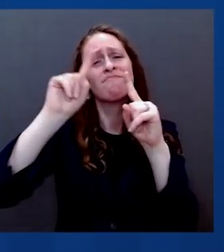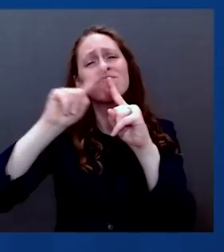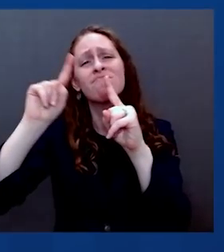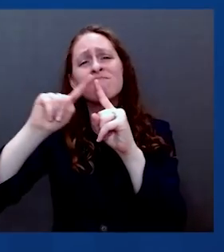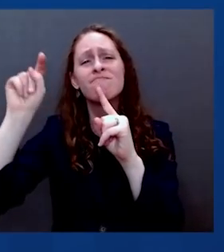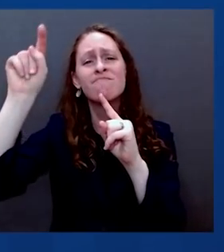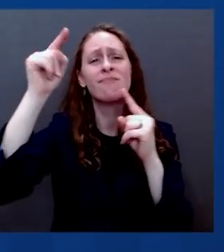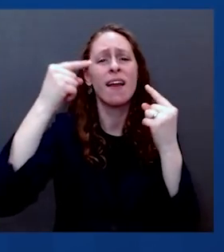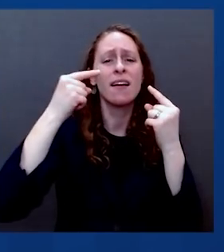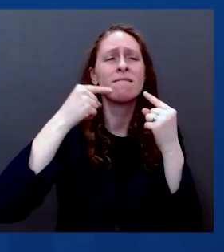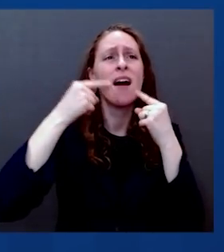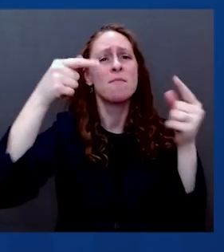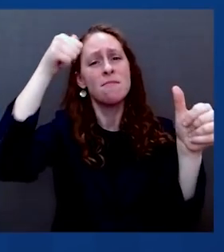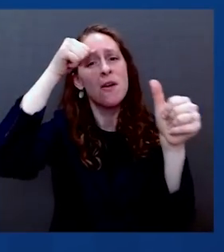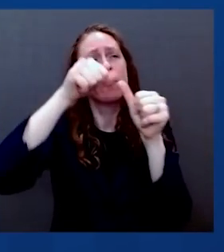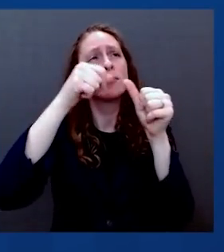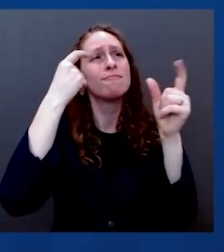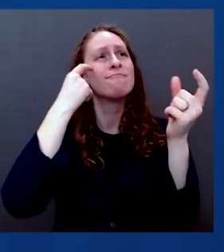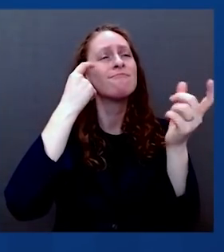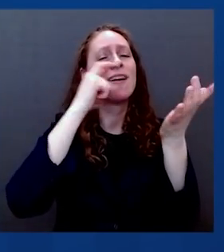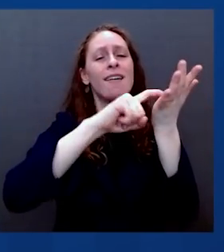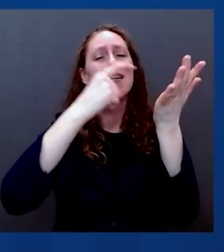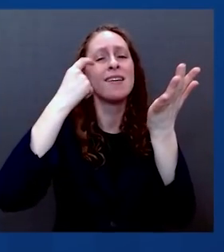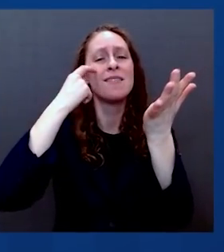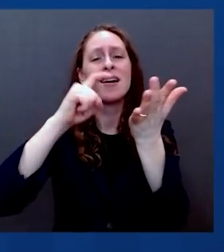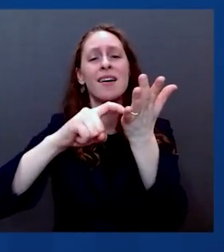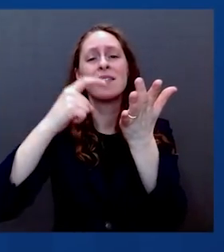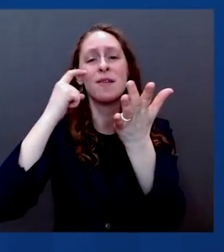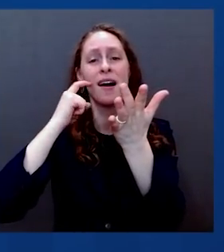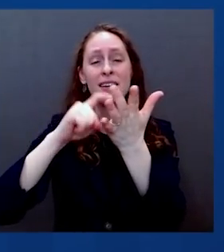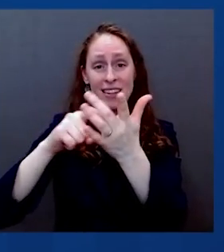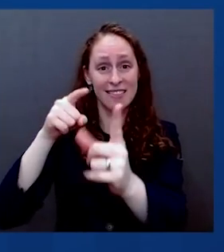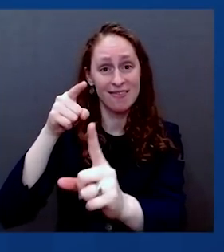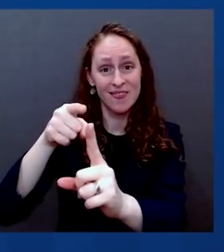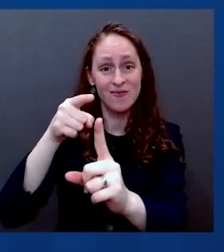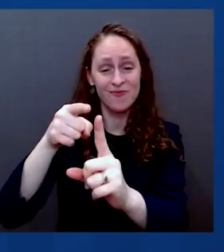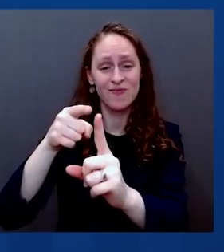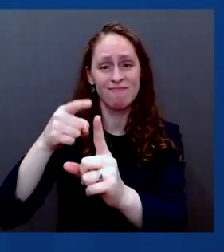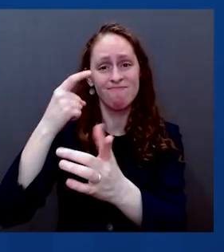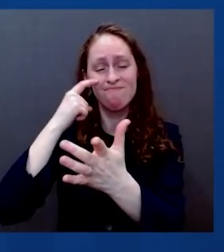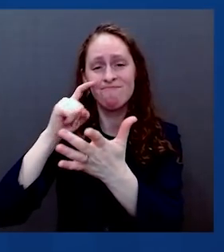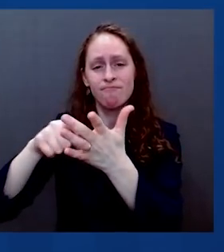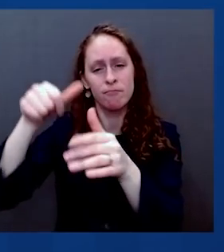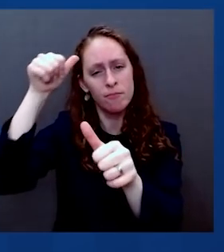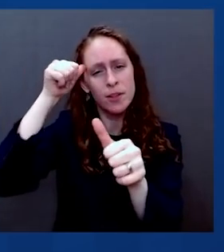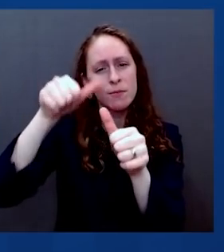In the early '60s, they were sitting where you're sitting. They were you.